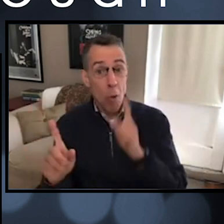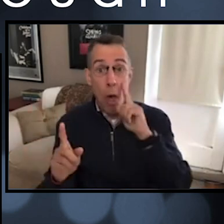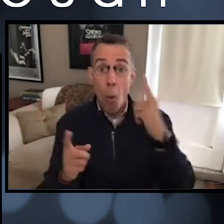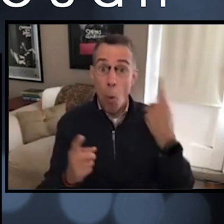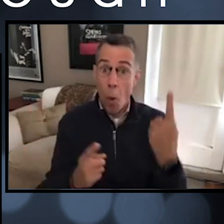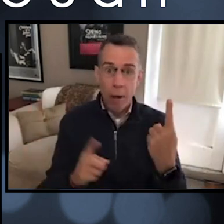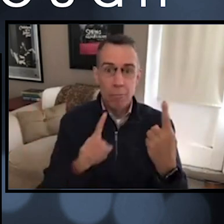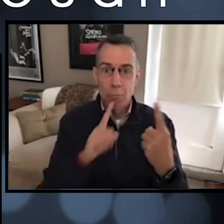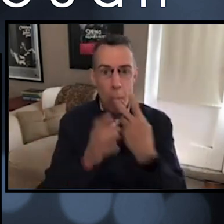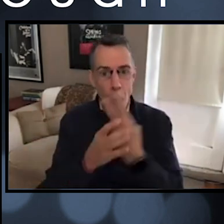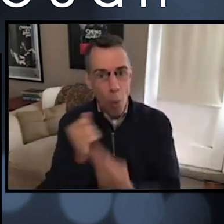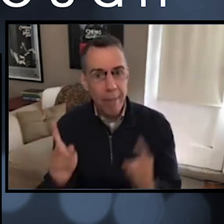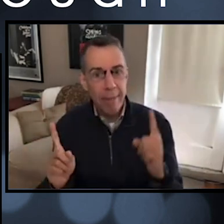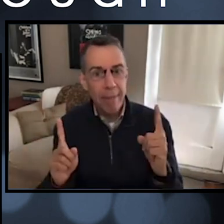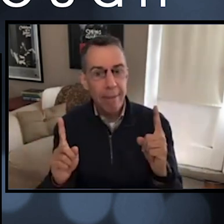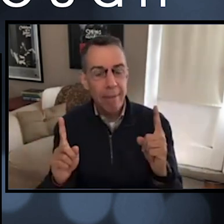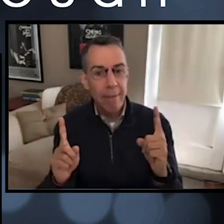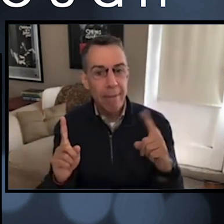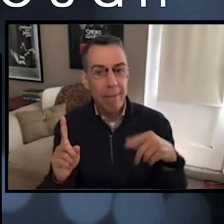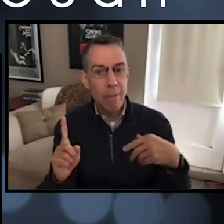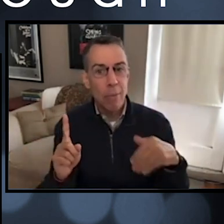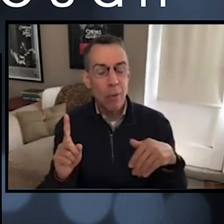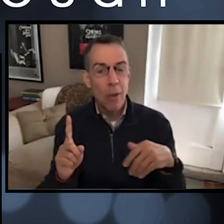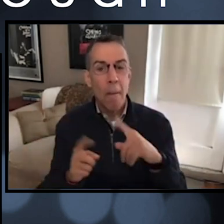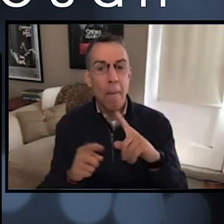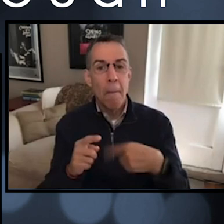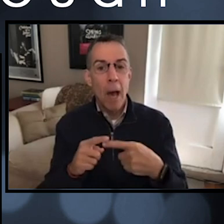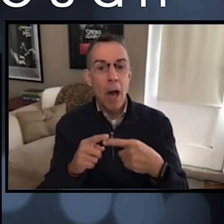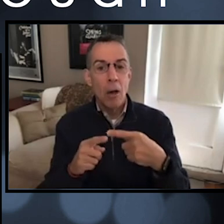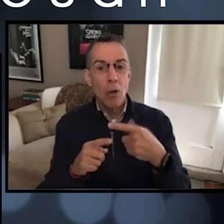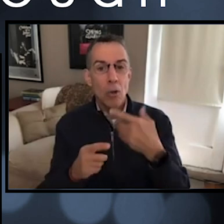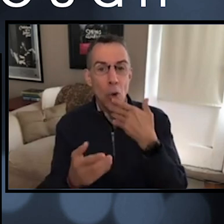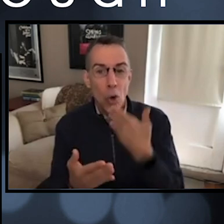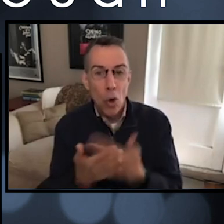some way. I think it's about goodness and caring and reaching out to others in